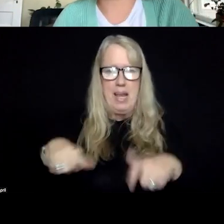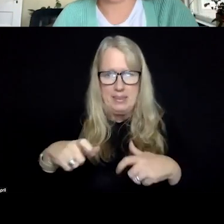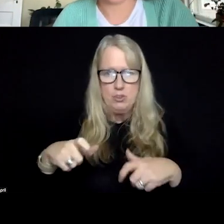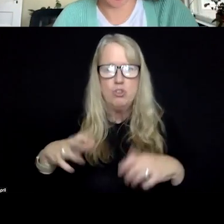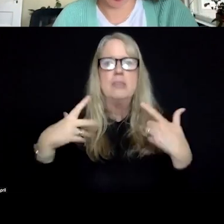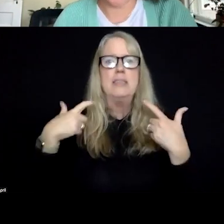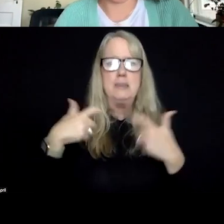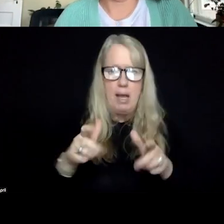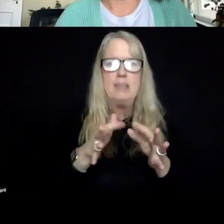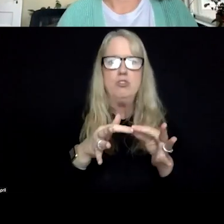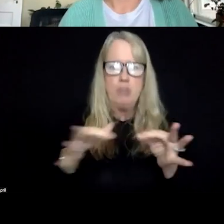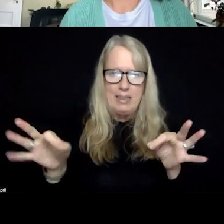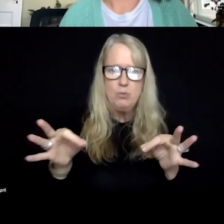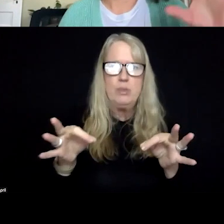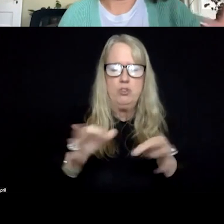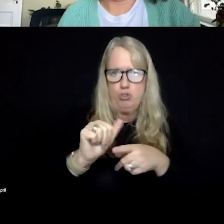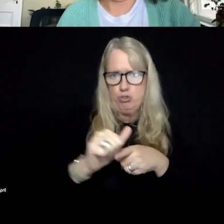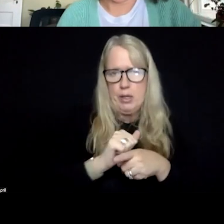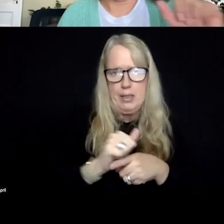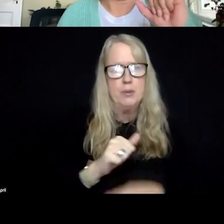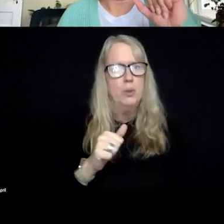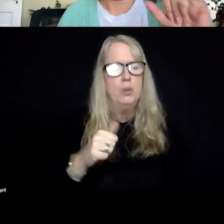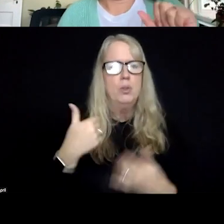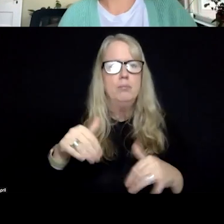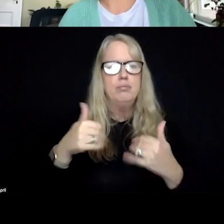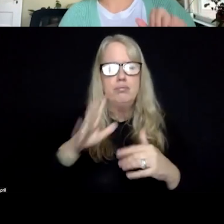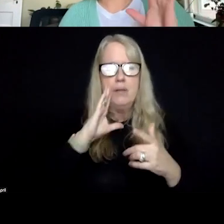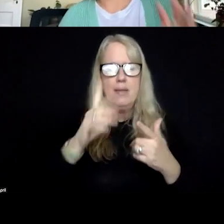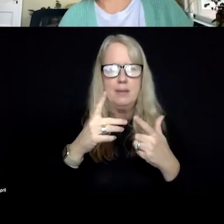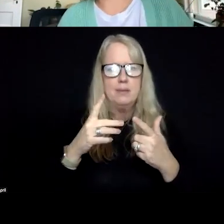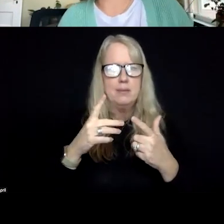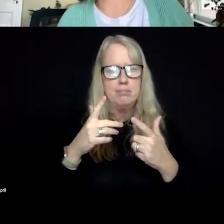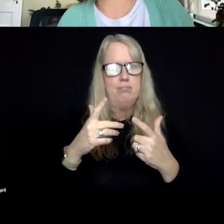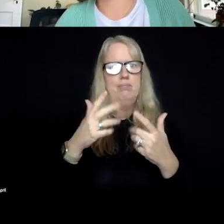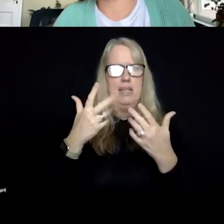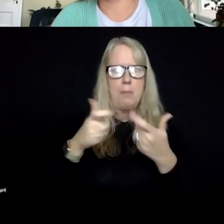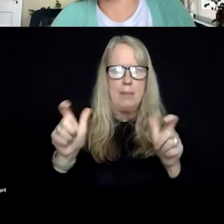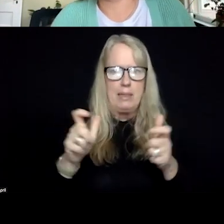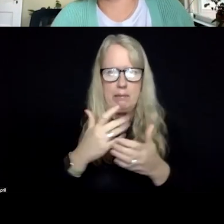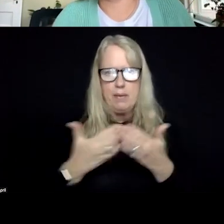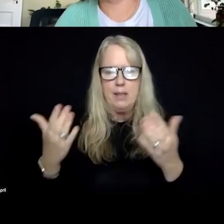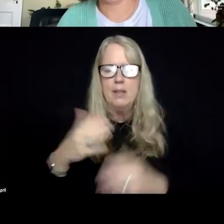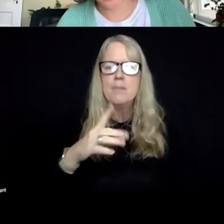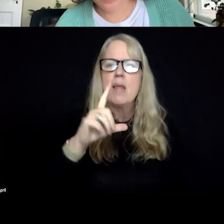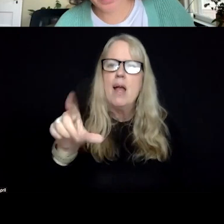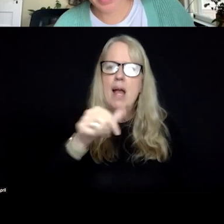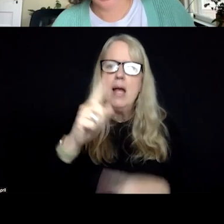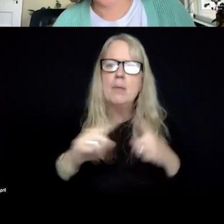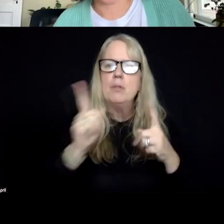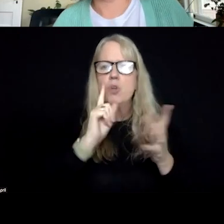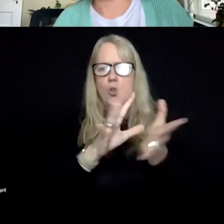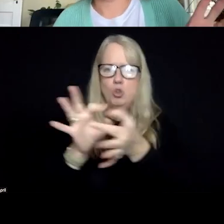LANGUAGE TRAINING. ANOTHER ONE IS THE UNIFIED PLATFORM. IT IS